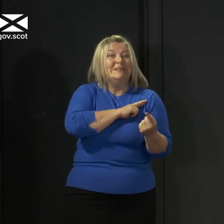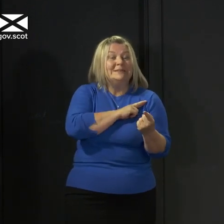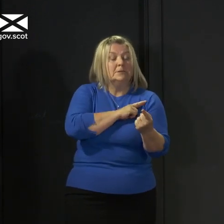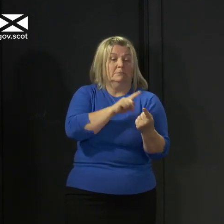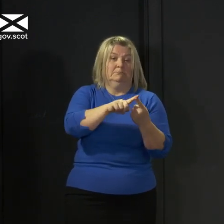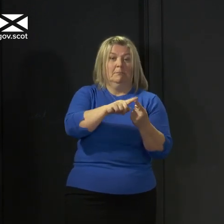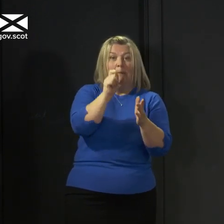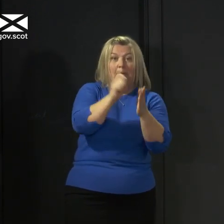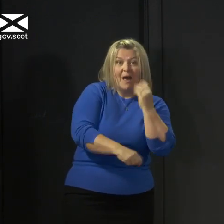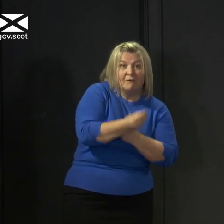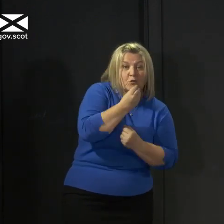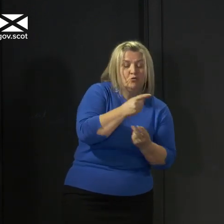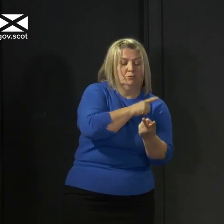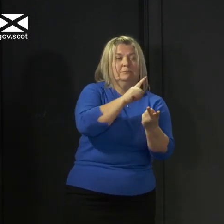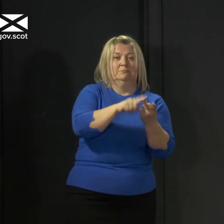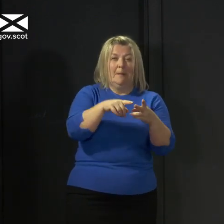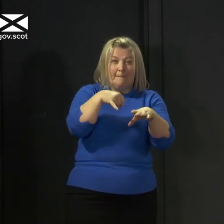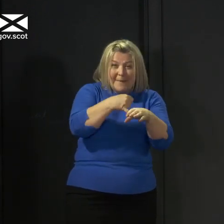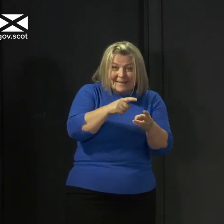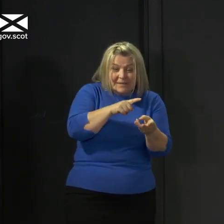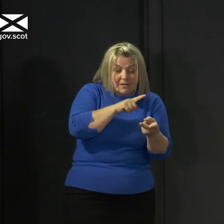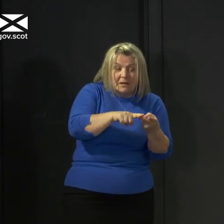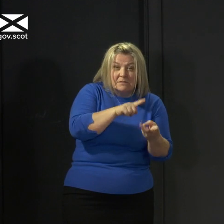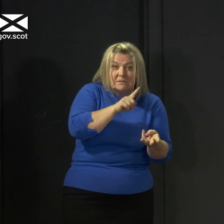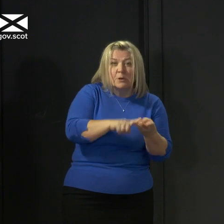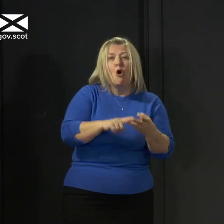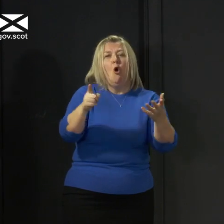if you do go out do not meet up with people from other households and stay